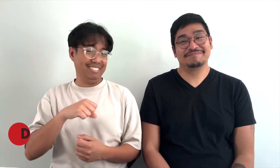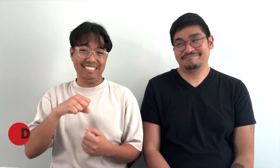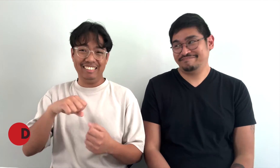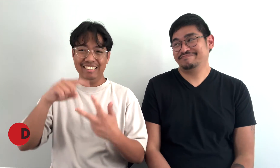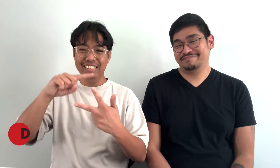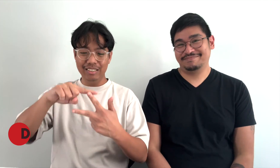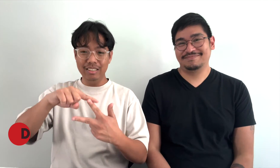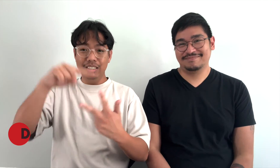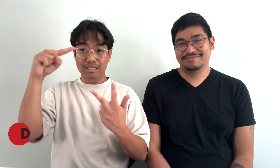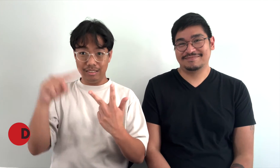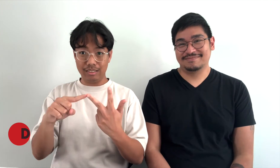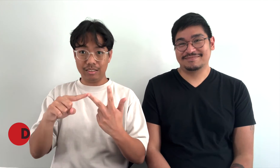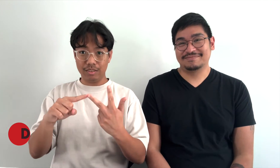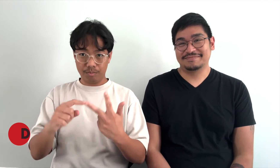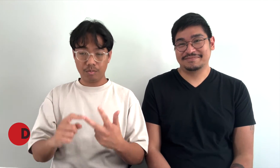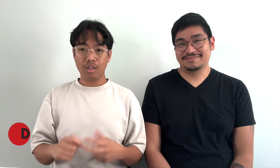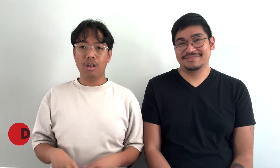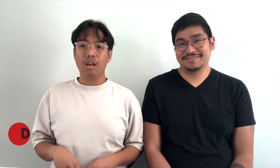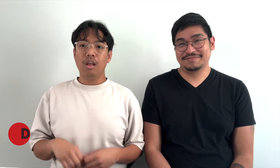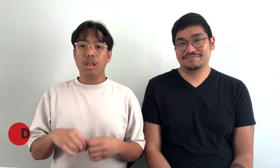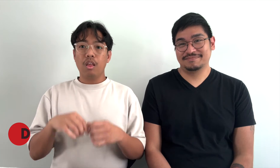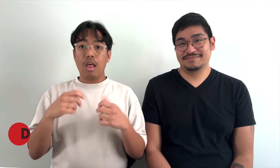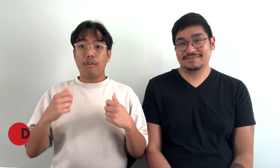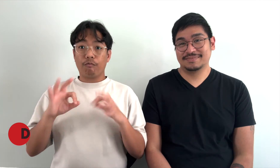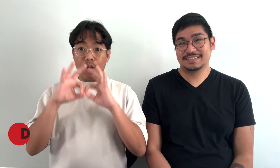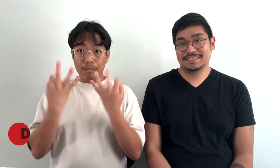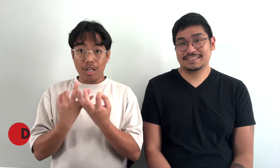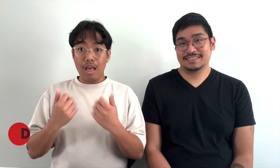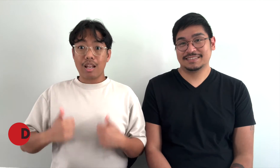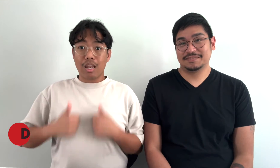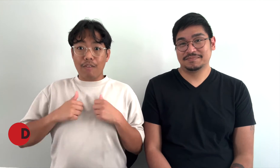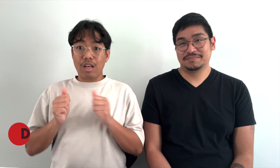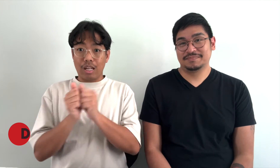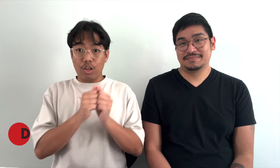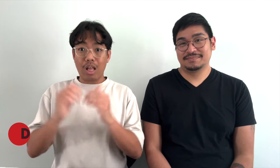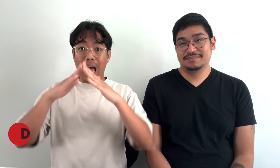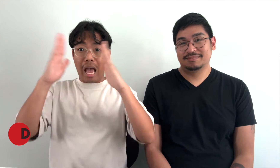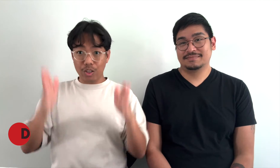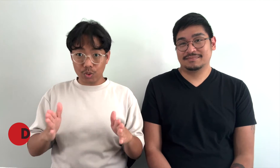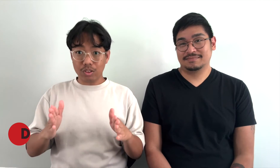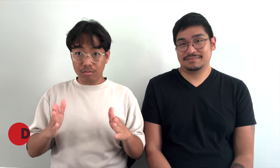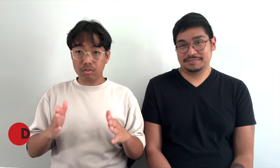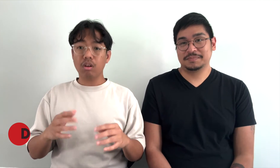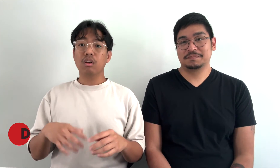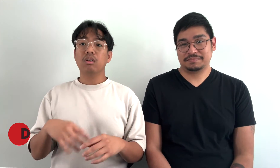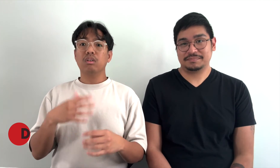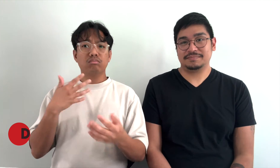Yes, then thirdly are families living all together in the house no matter